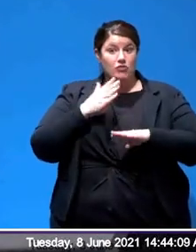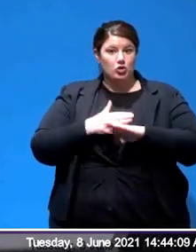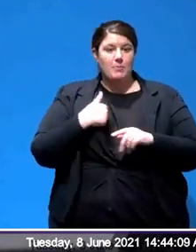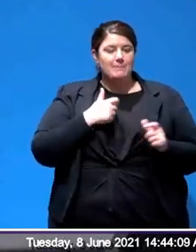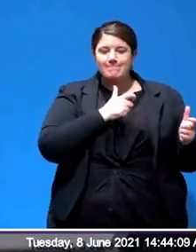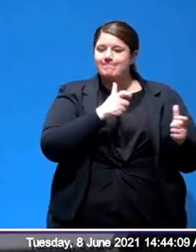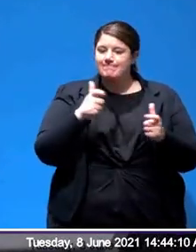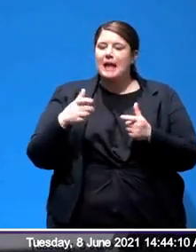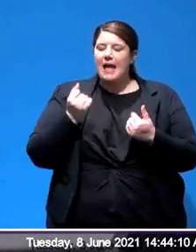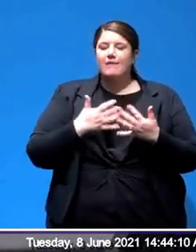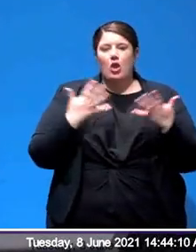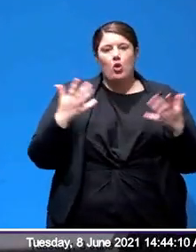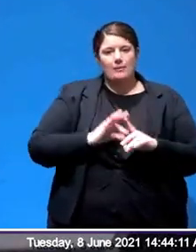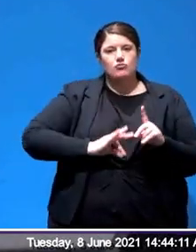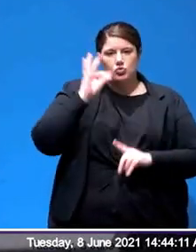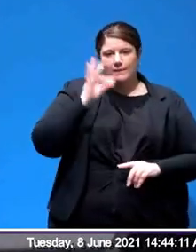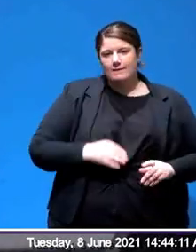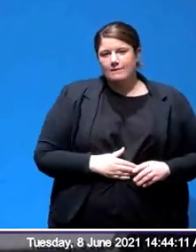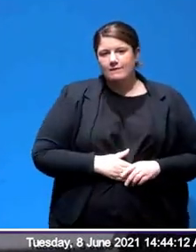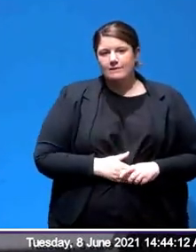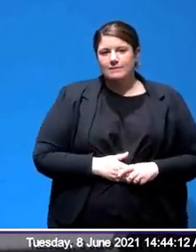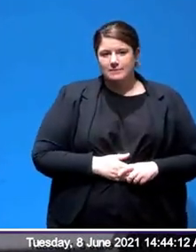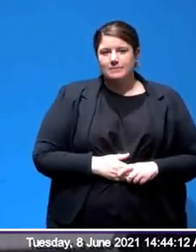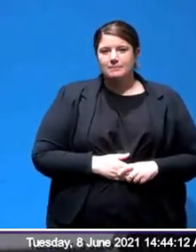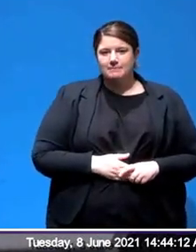lot greater accountability for the support workers.